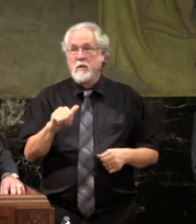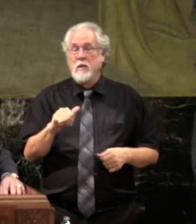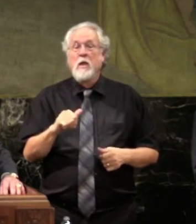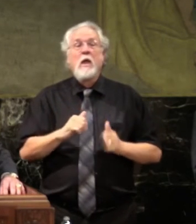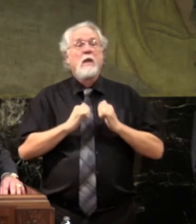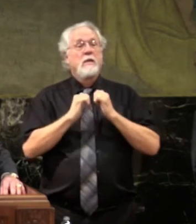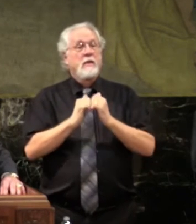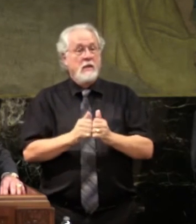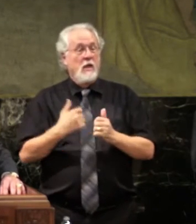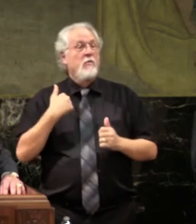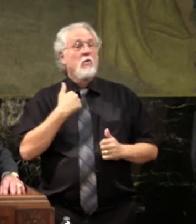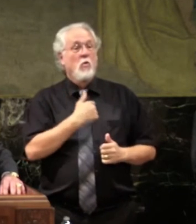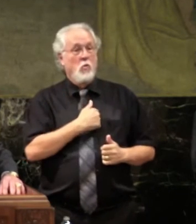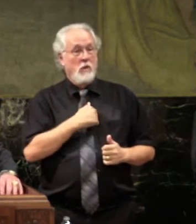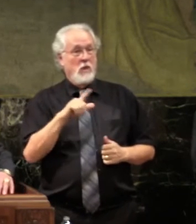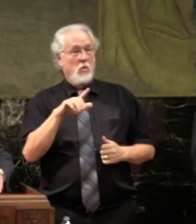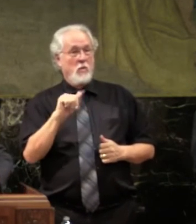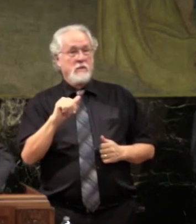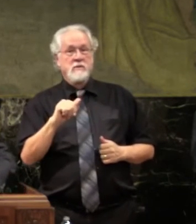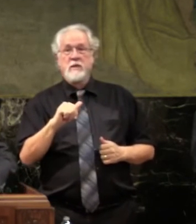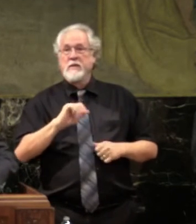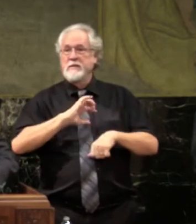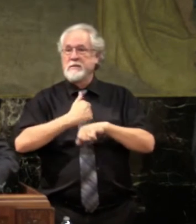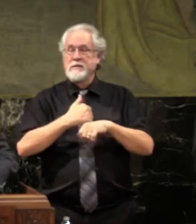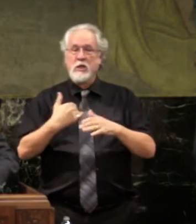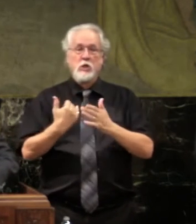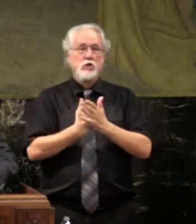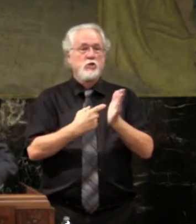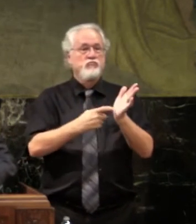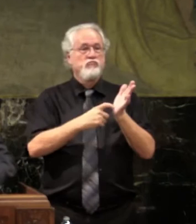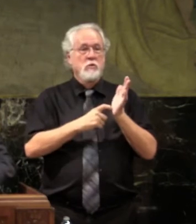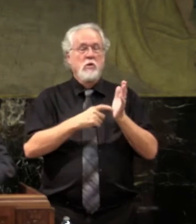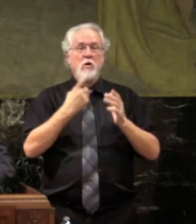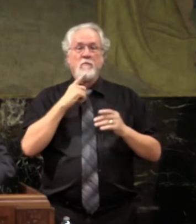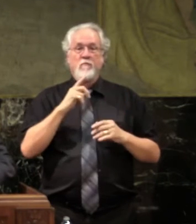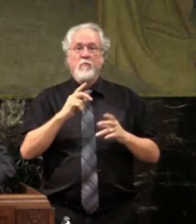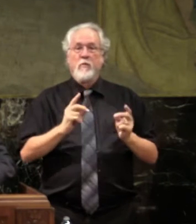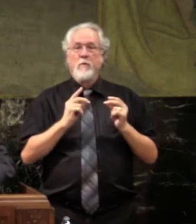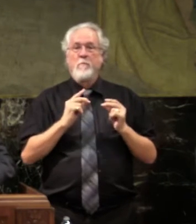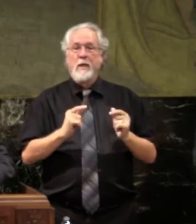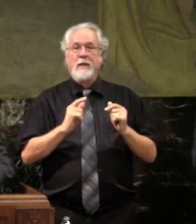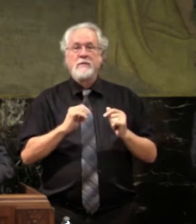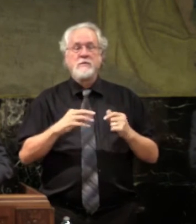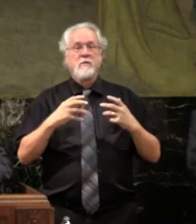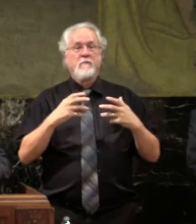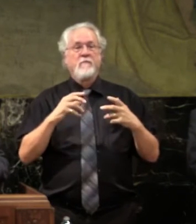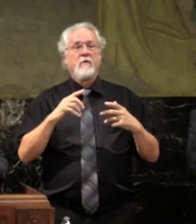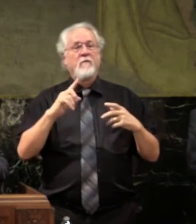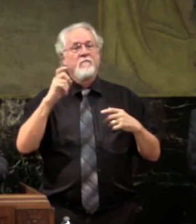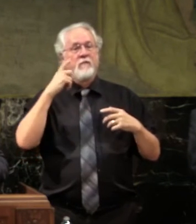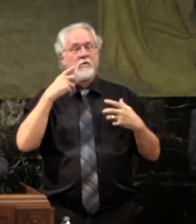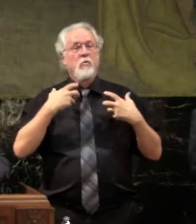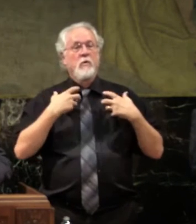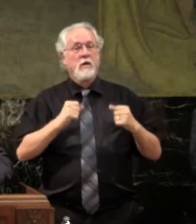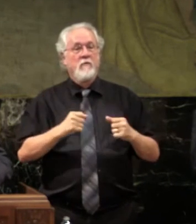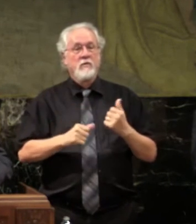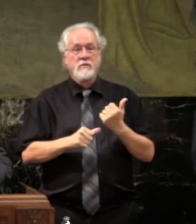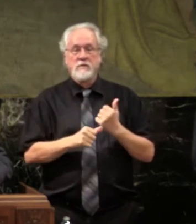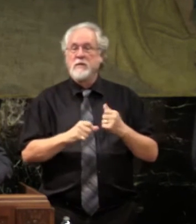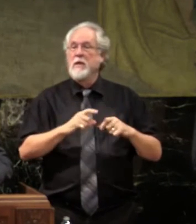we in Louisiana setting new standards in the pace of federal disaster recovery assistance although it's not as quick as we would